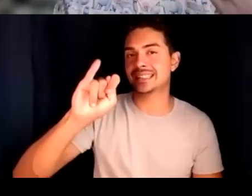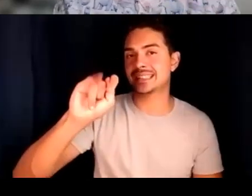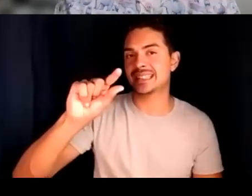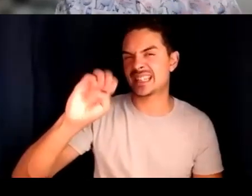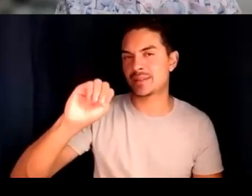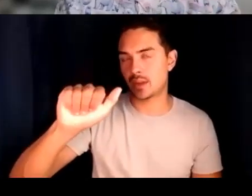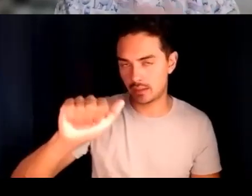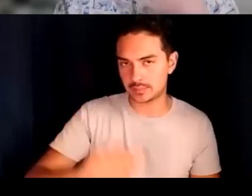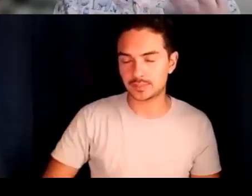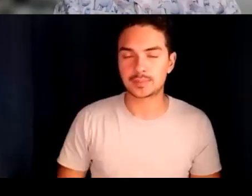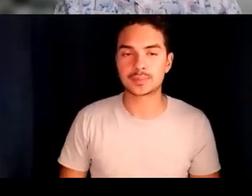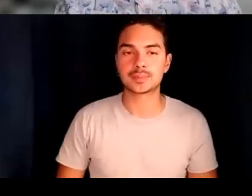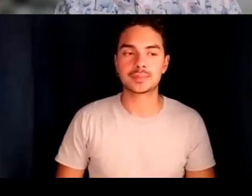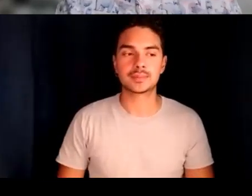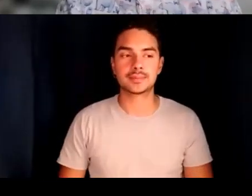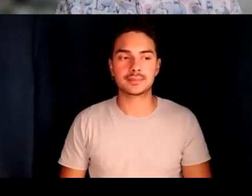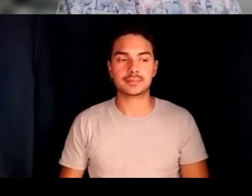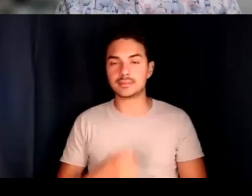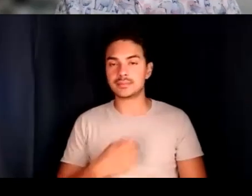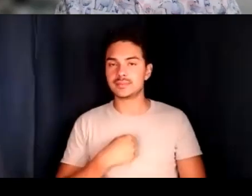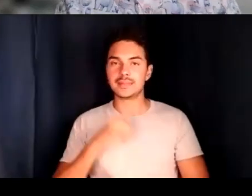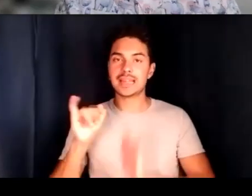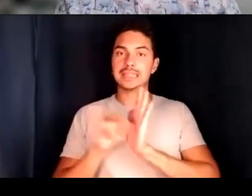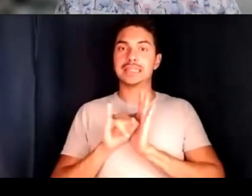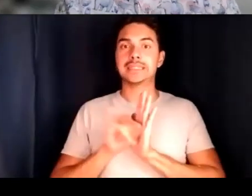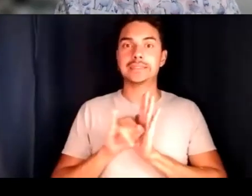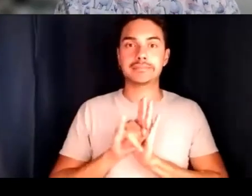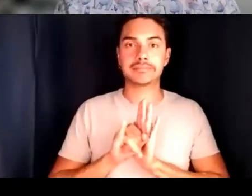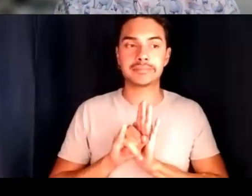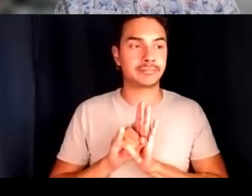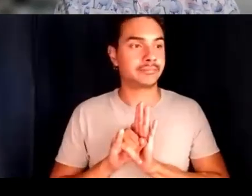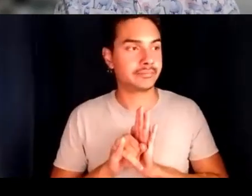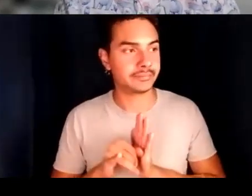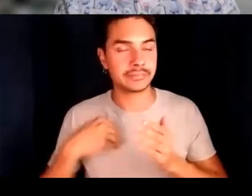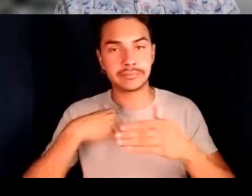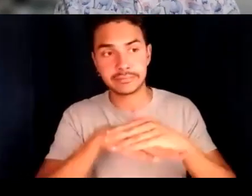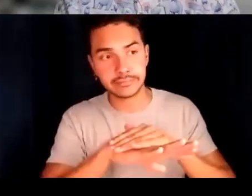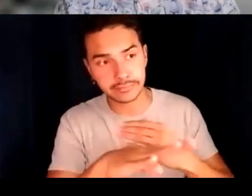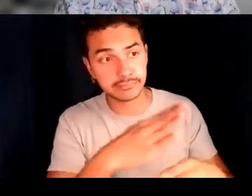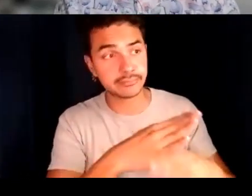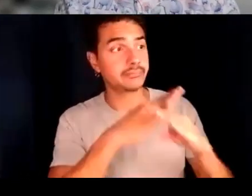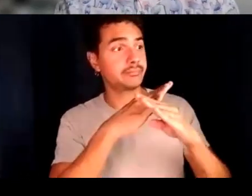stigma on talking about and getting mental health support, all sorts of things like that.